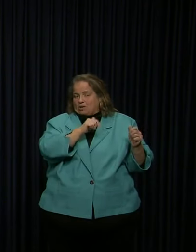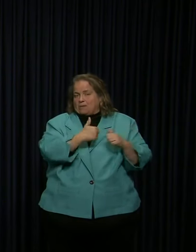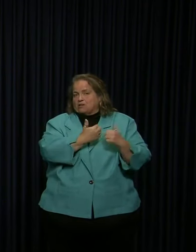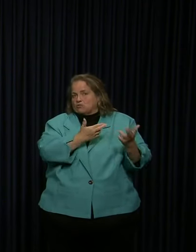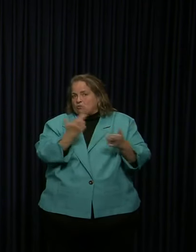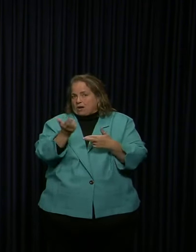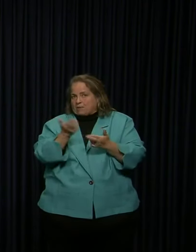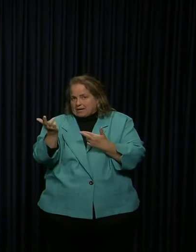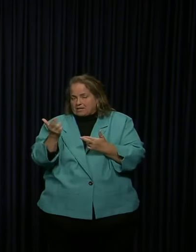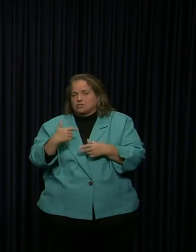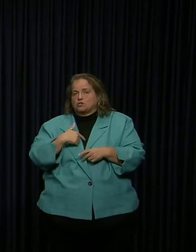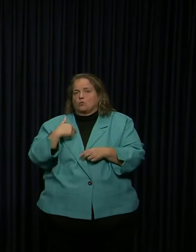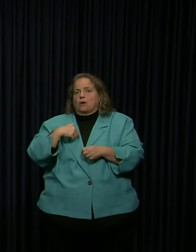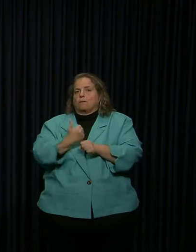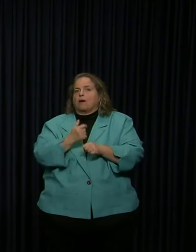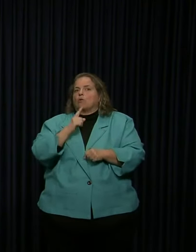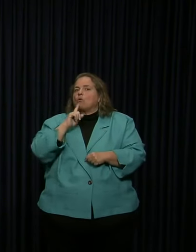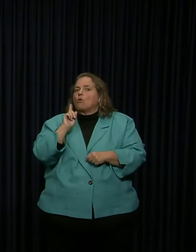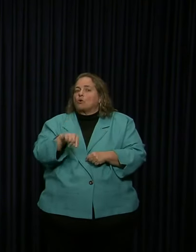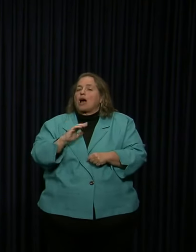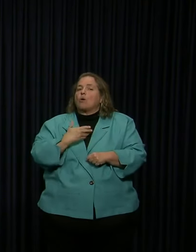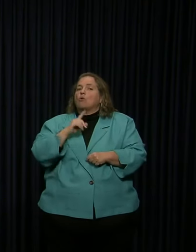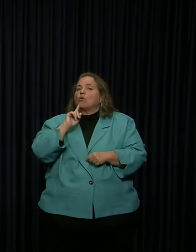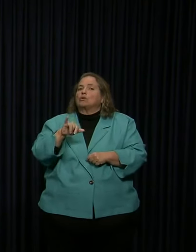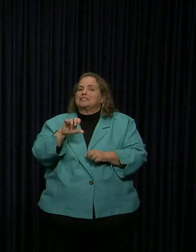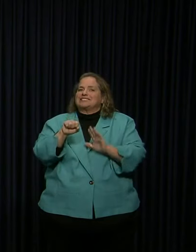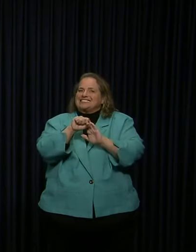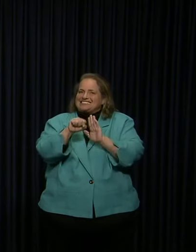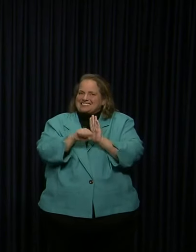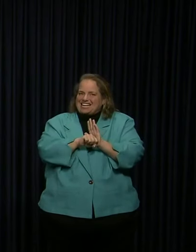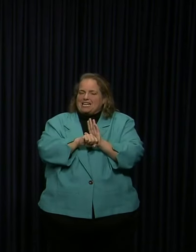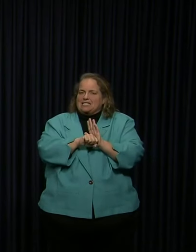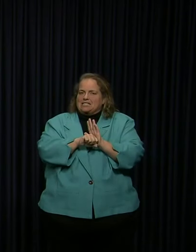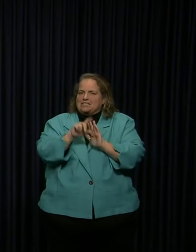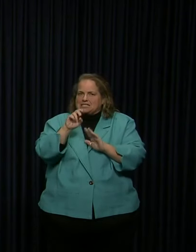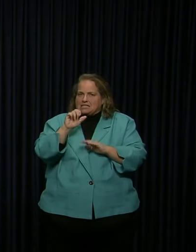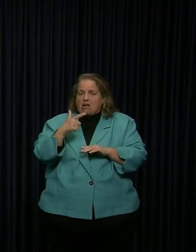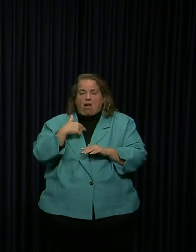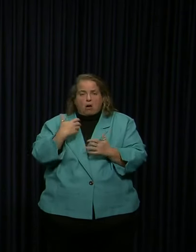FROM DISCUSSING DIFFERENT SITE SELECTIONS TO WANTING TO MAKE SURE THAT WE TALKED ABOUT THE